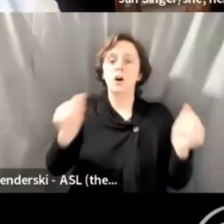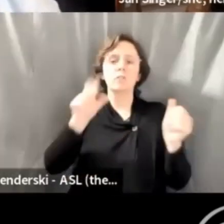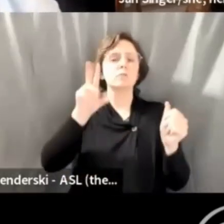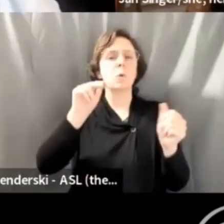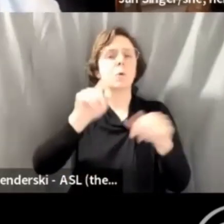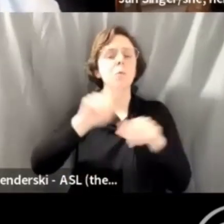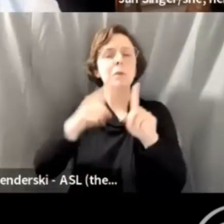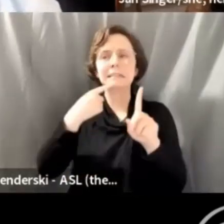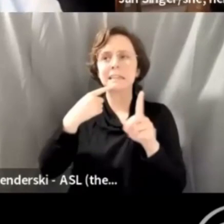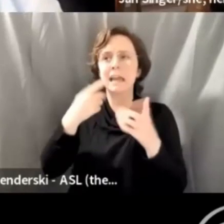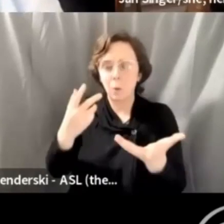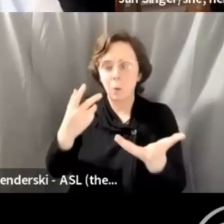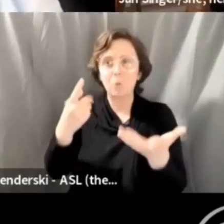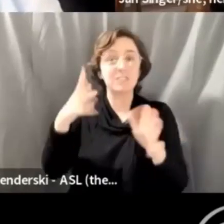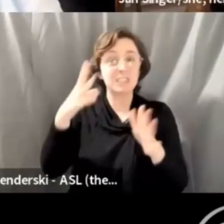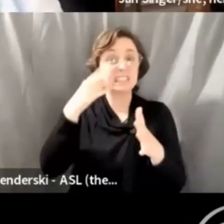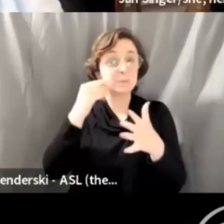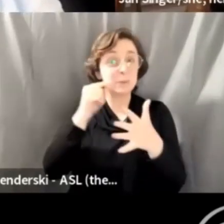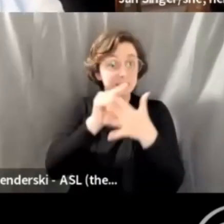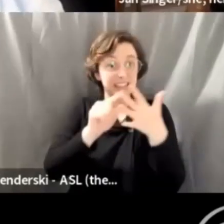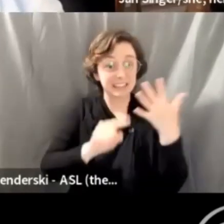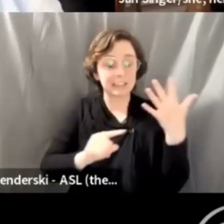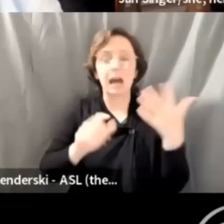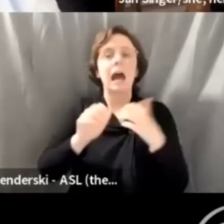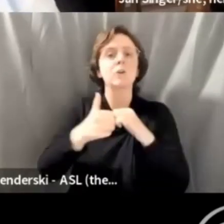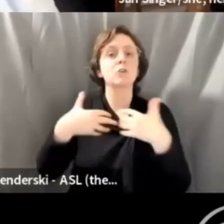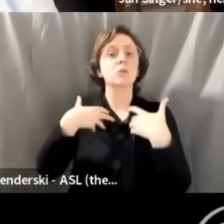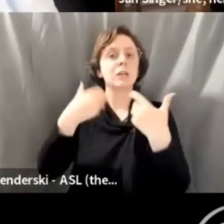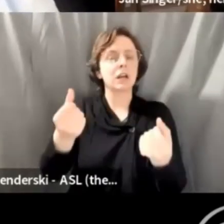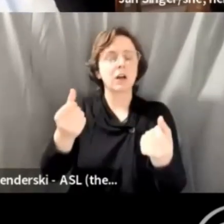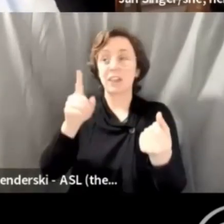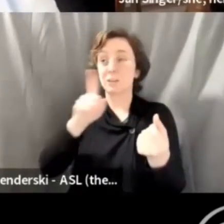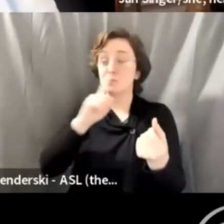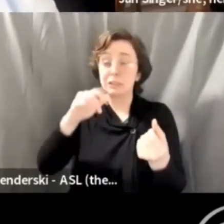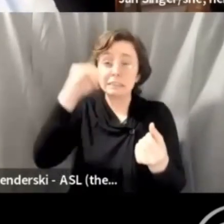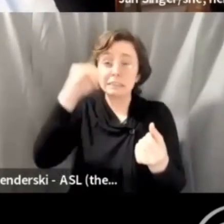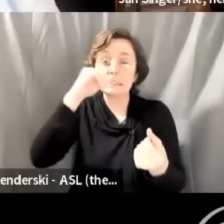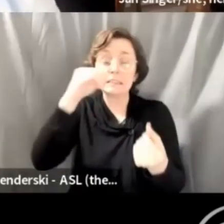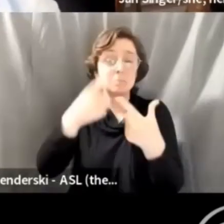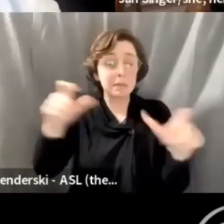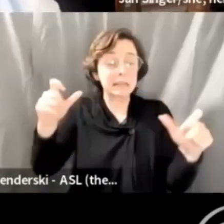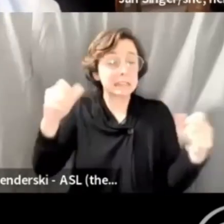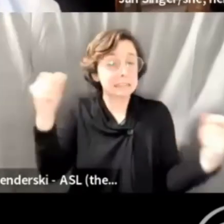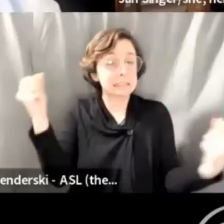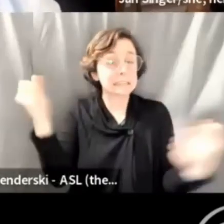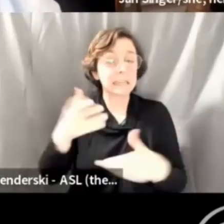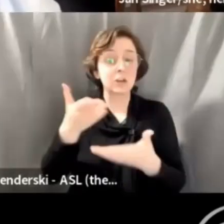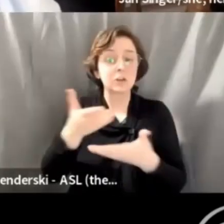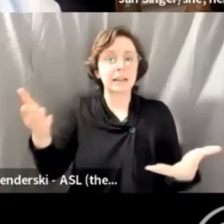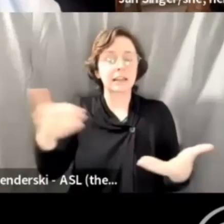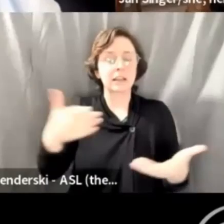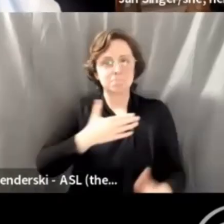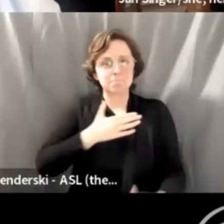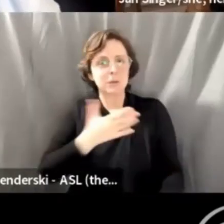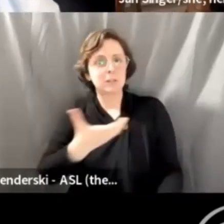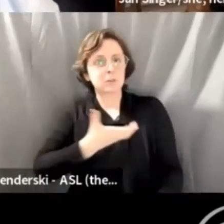Or how do you do that really big scary thing, which is to trust somebody again with your story and with yourself?